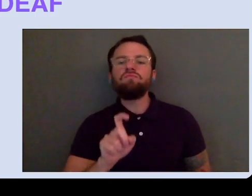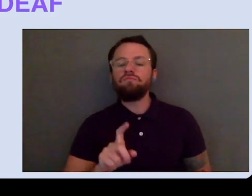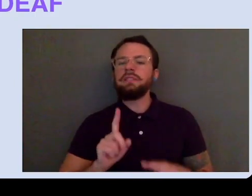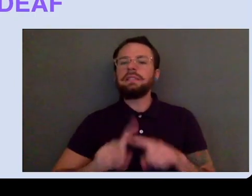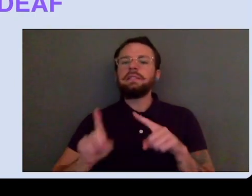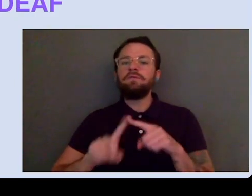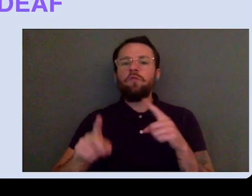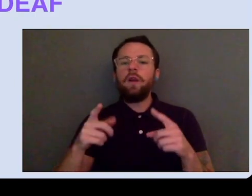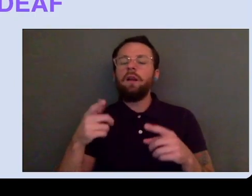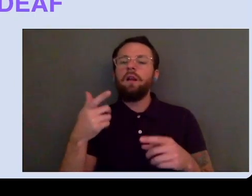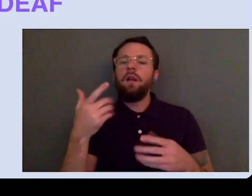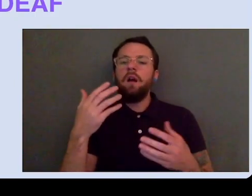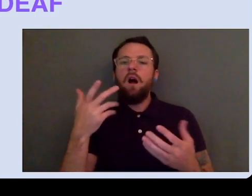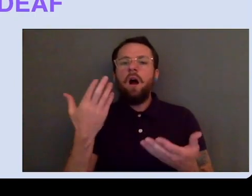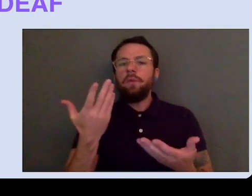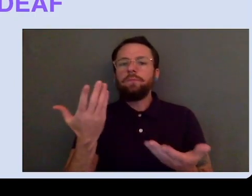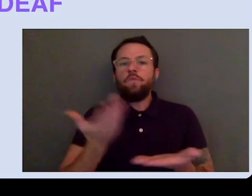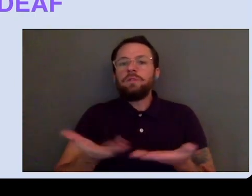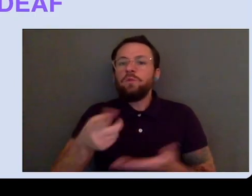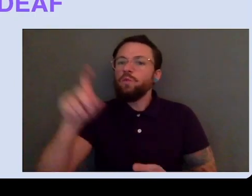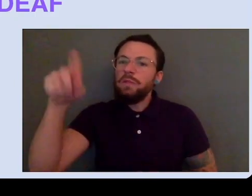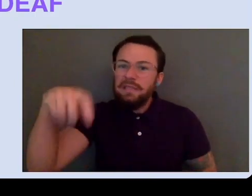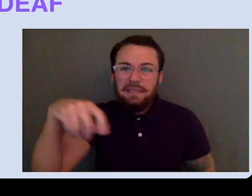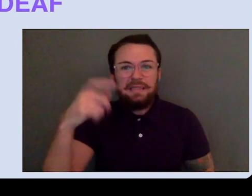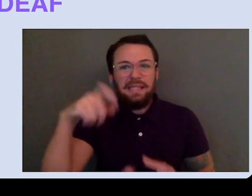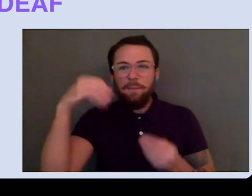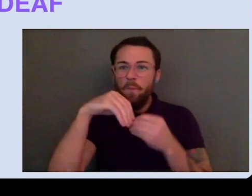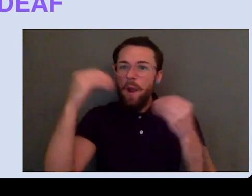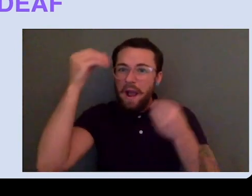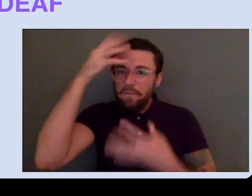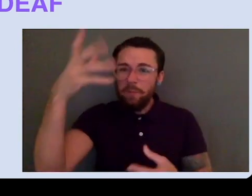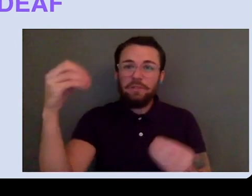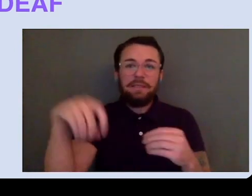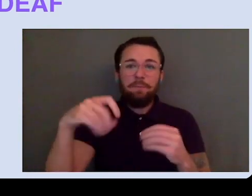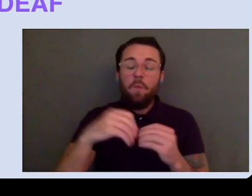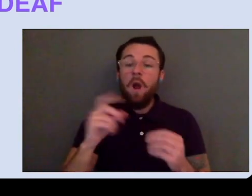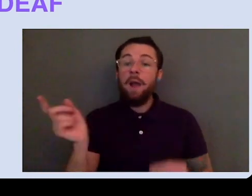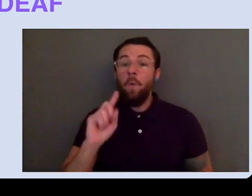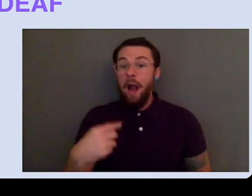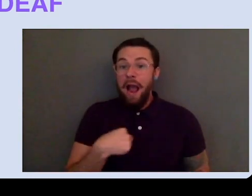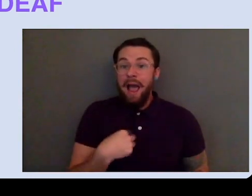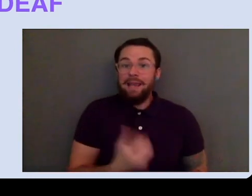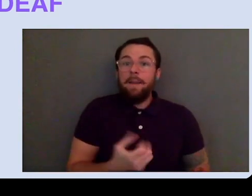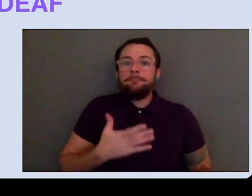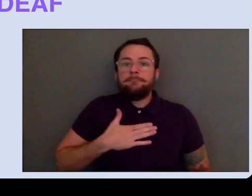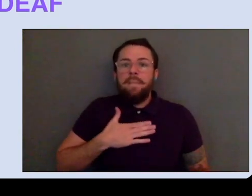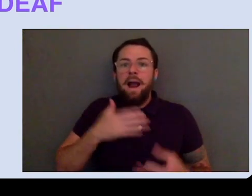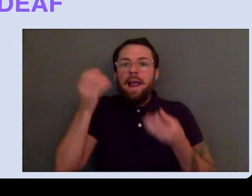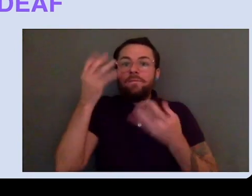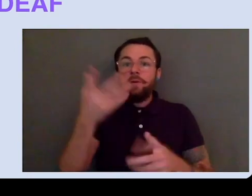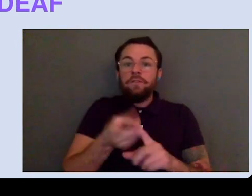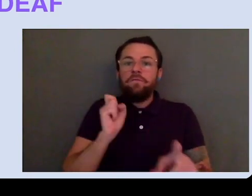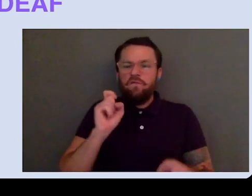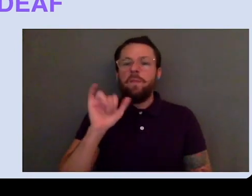My apologizes. Blake says, I have a list of resources and links for you that are at the end of my slides. So please feel free to use those.